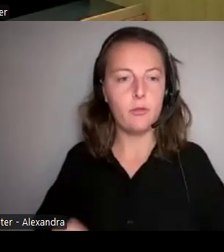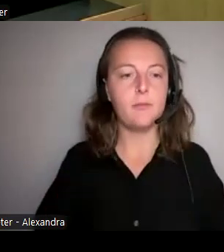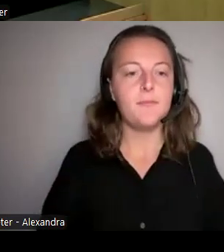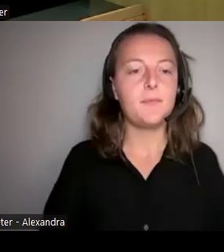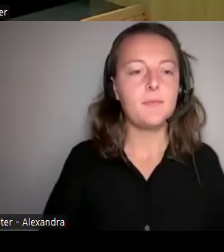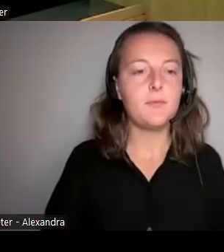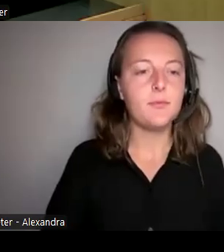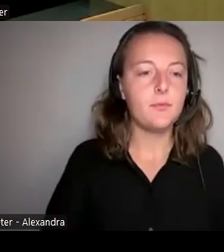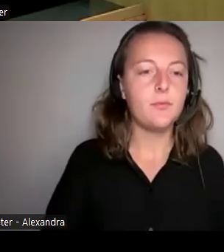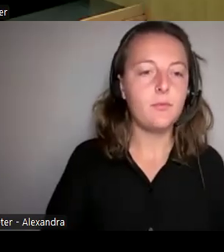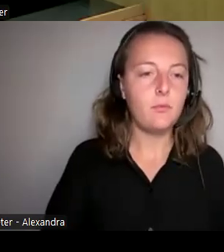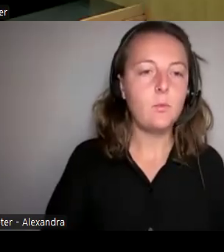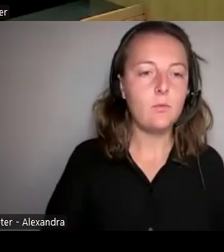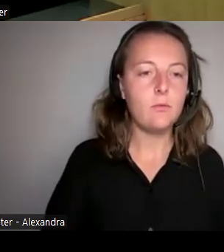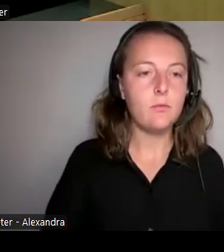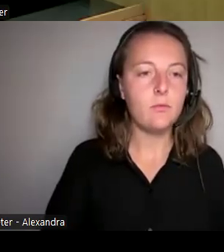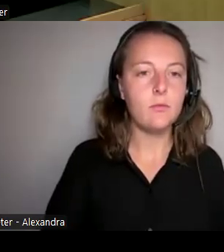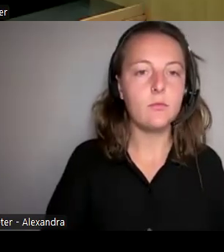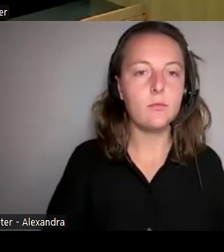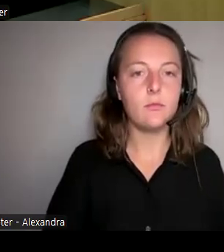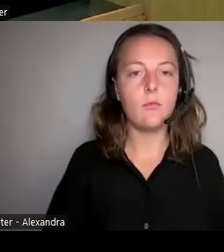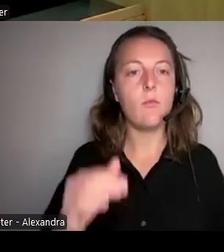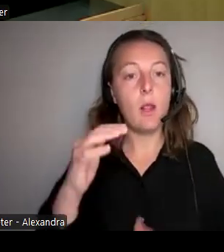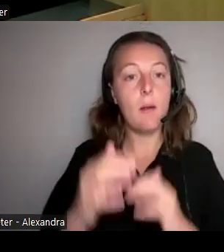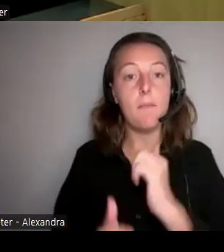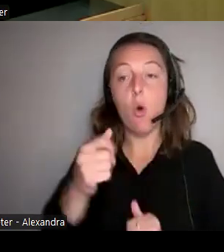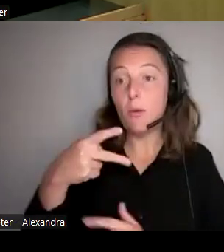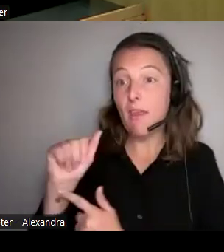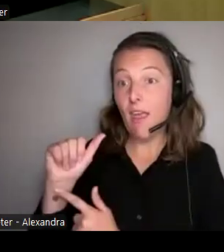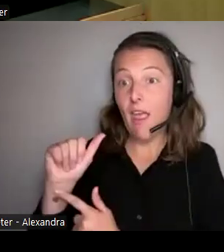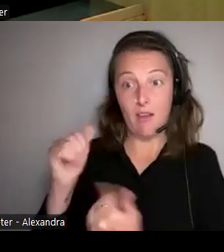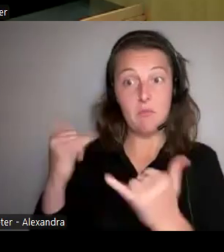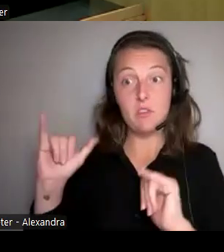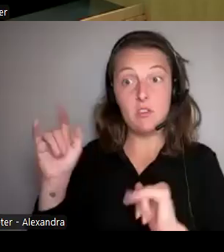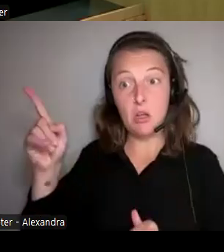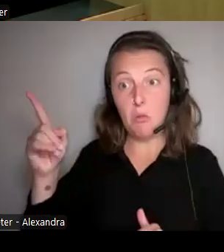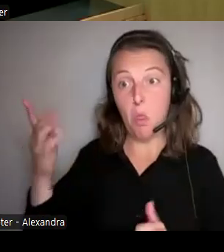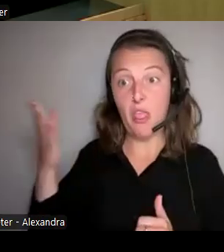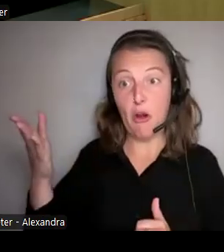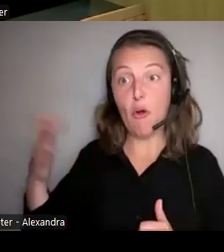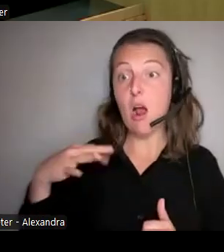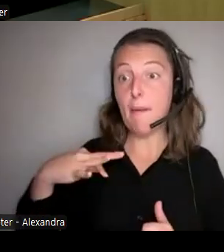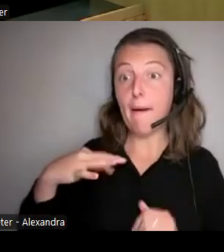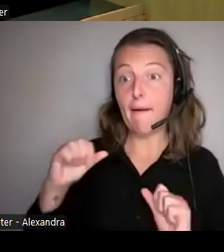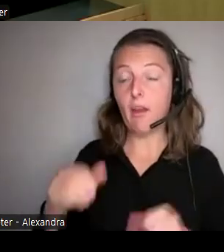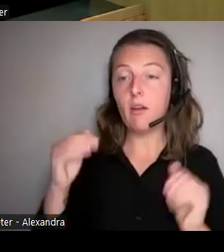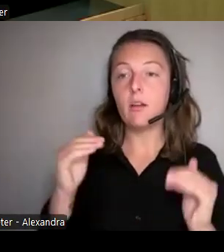those um PAS are still up there. uh so you can still apply to them and the the training that we